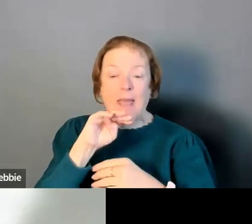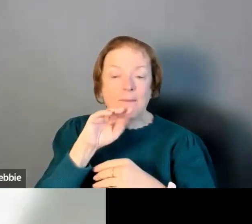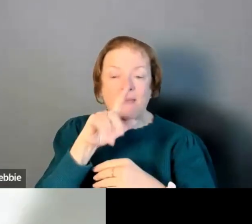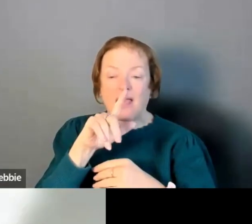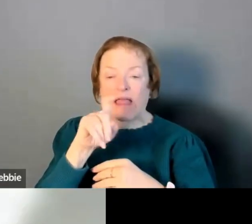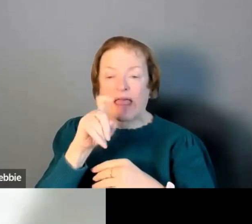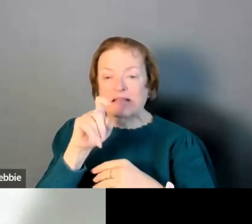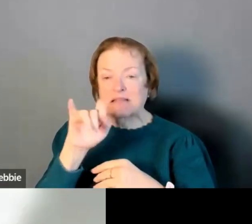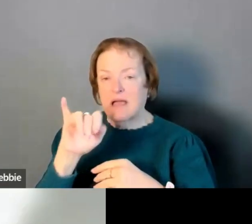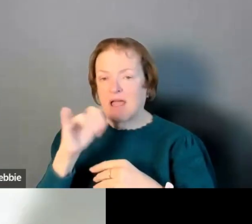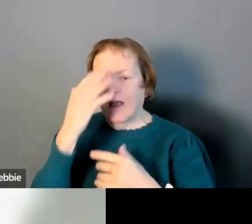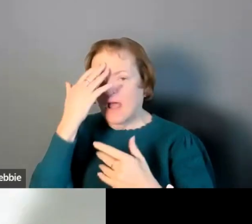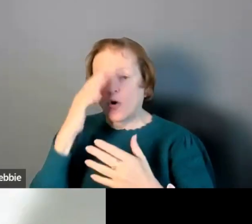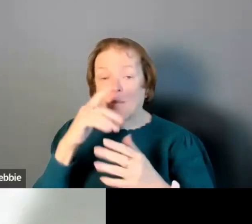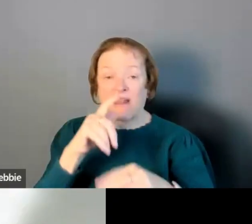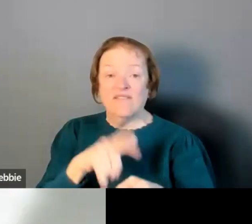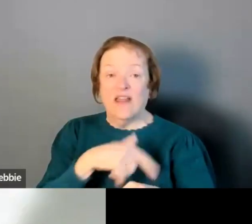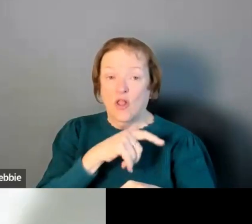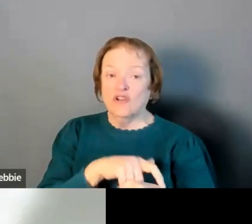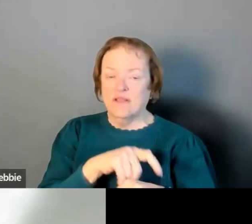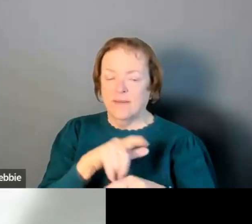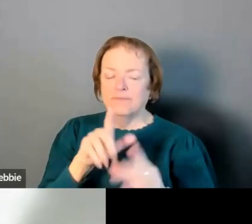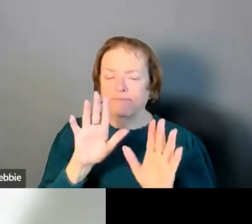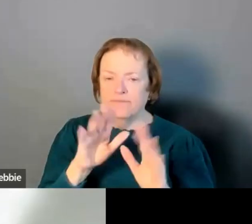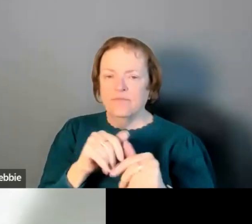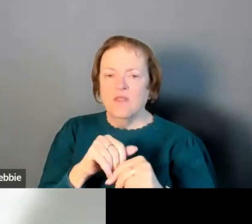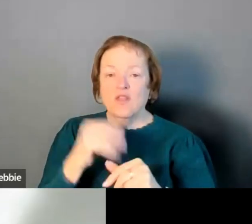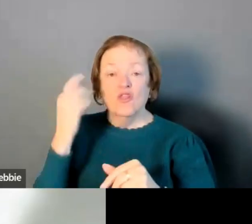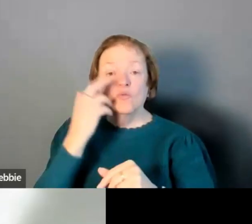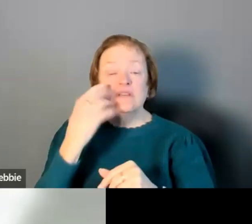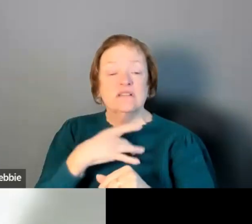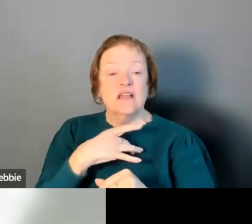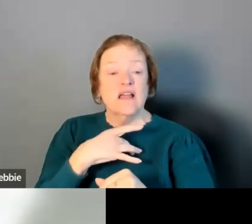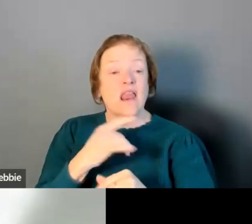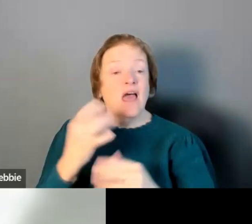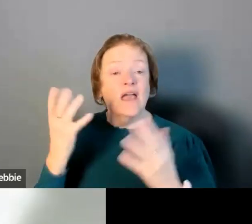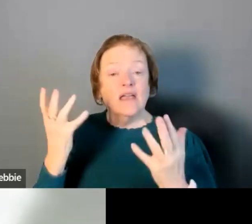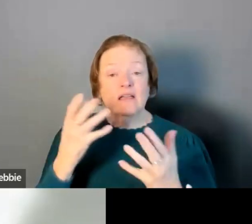The reason I like this is because. I have a lot of cords here.